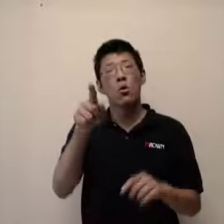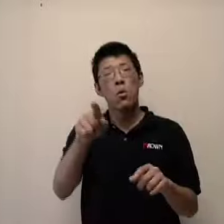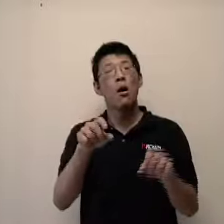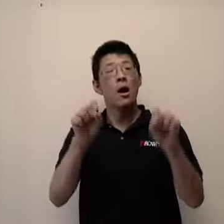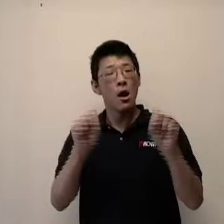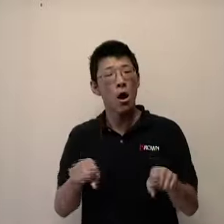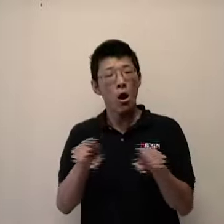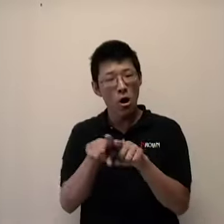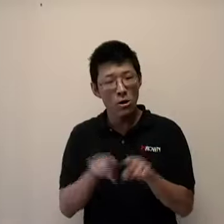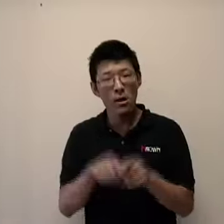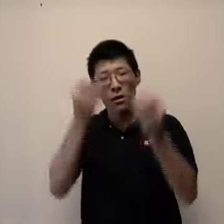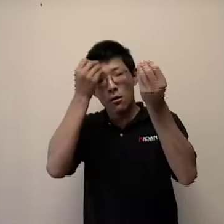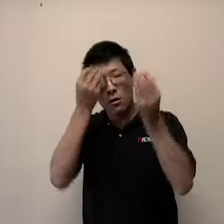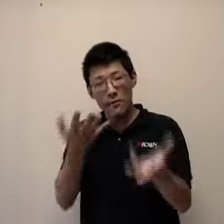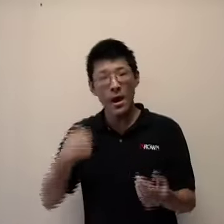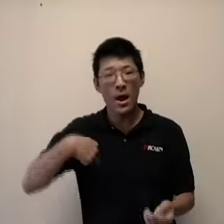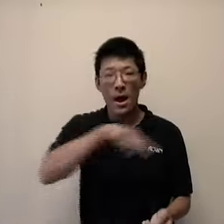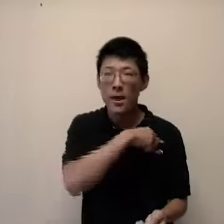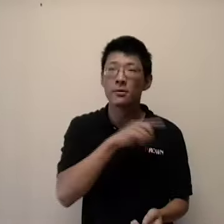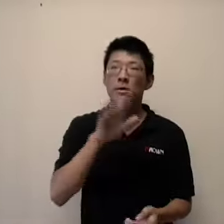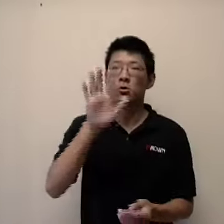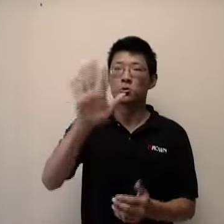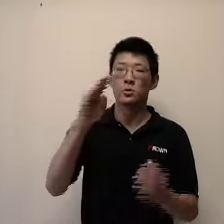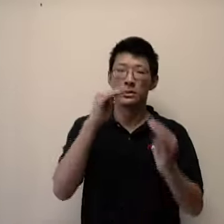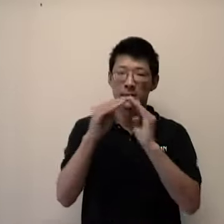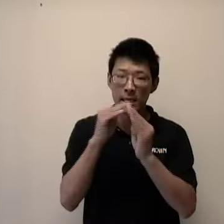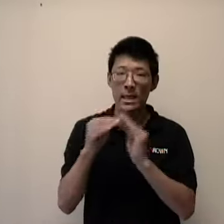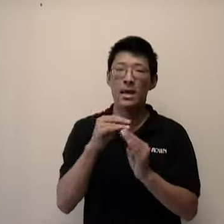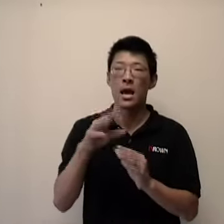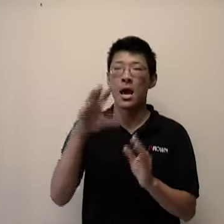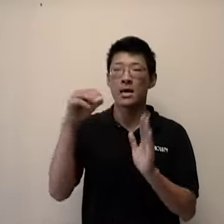You can also contact our office and provide your city